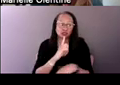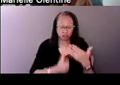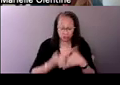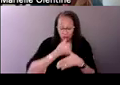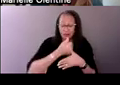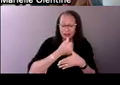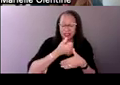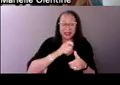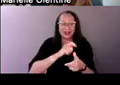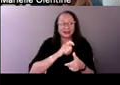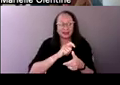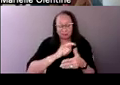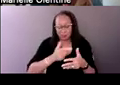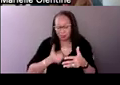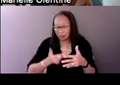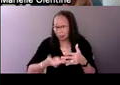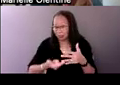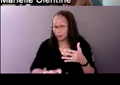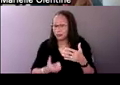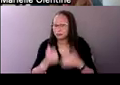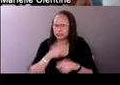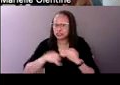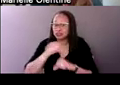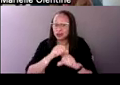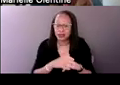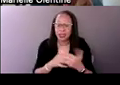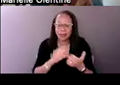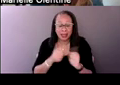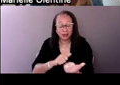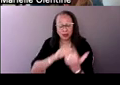don't worry about writing down all of the info. Feel